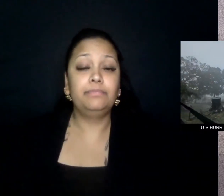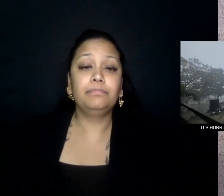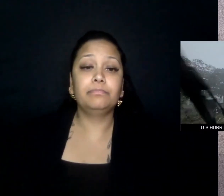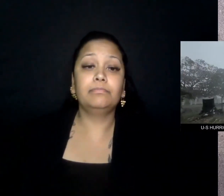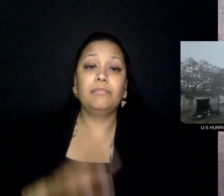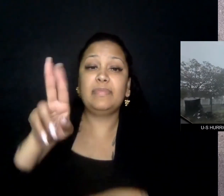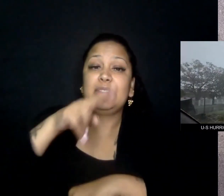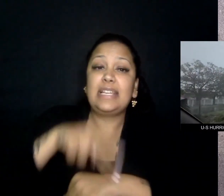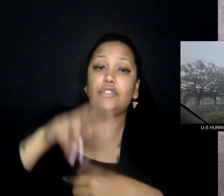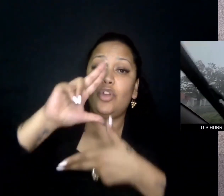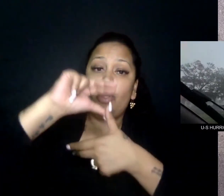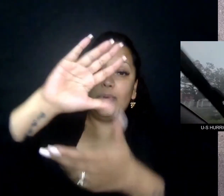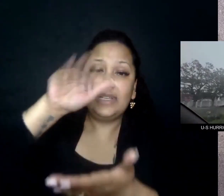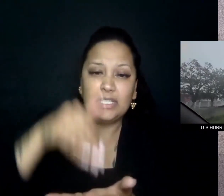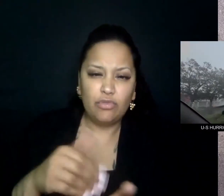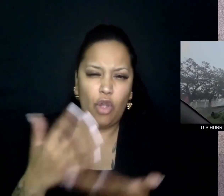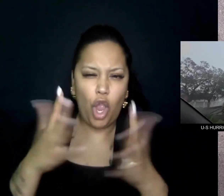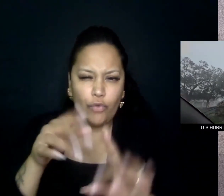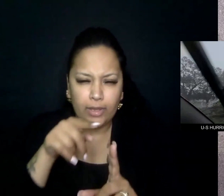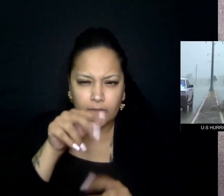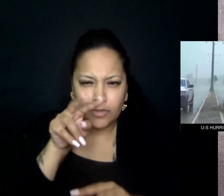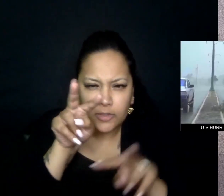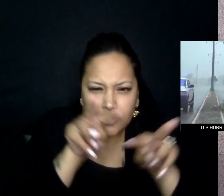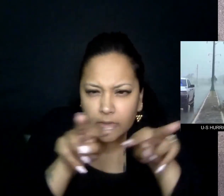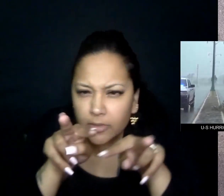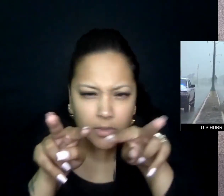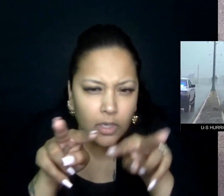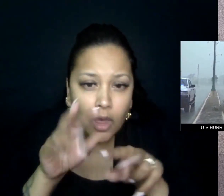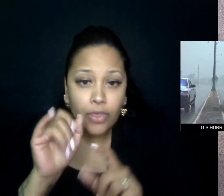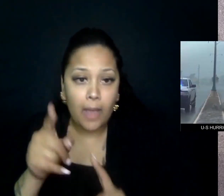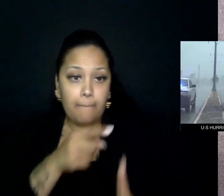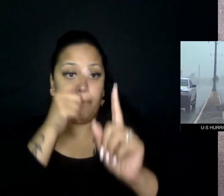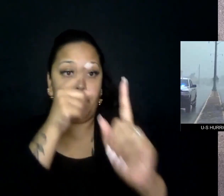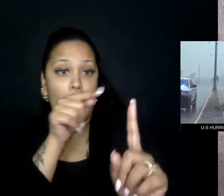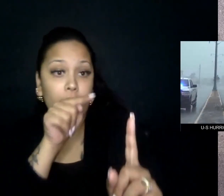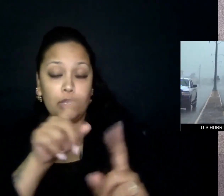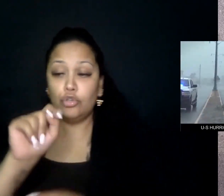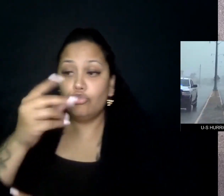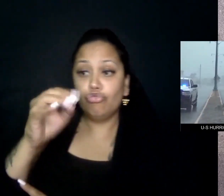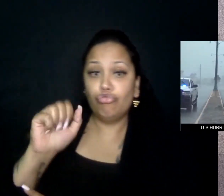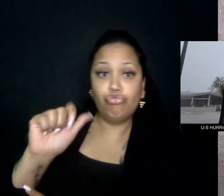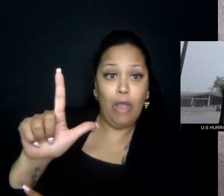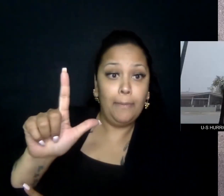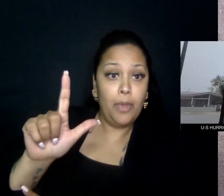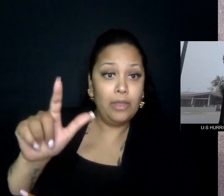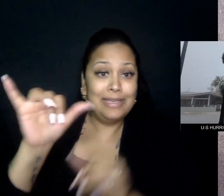I at this very moment, the National Hurricane Center is already tracking a potential